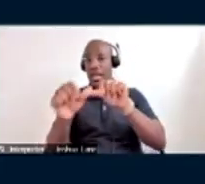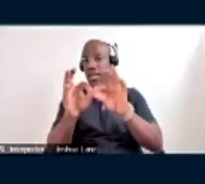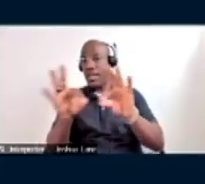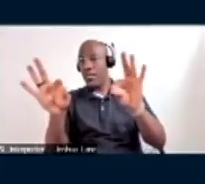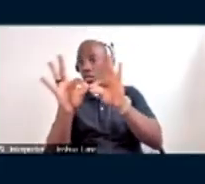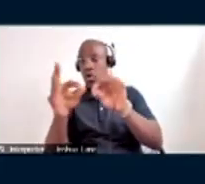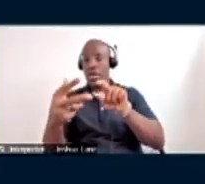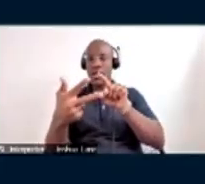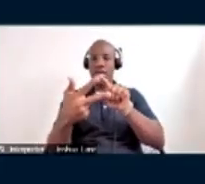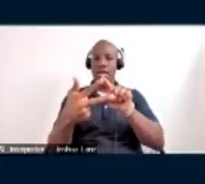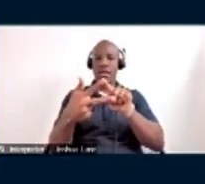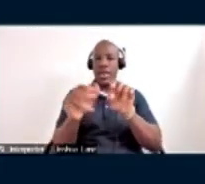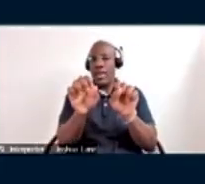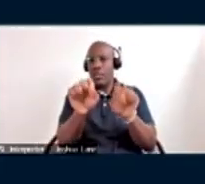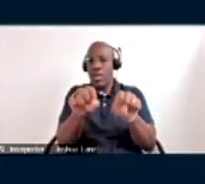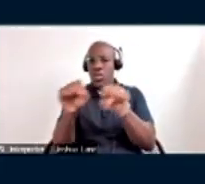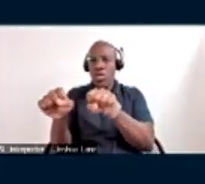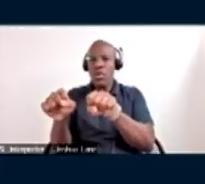and then the investigators and environment.